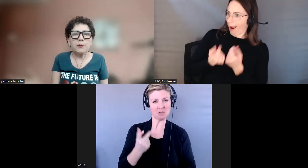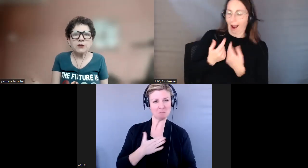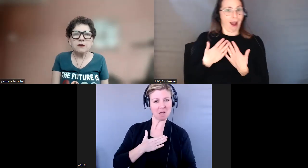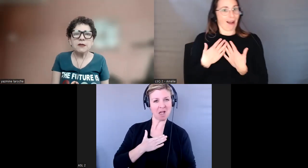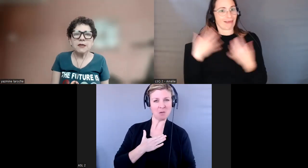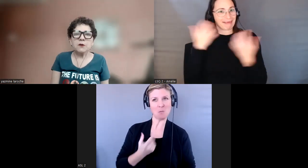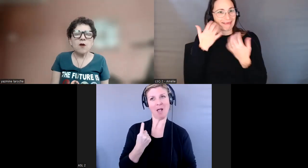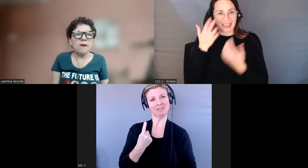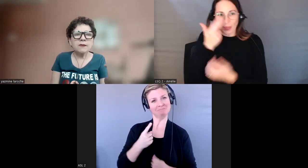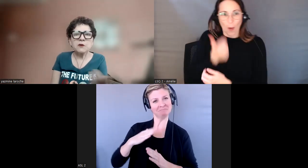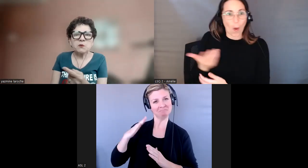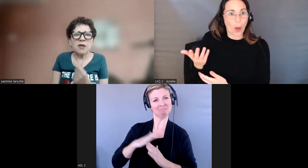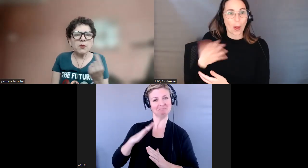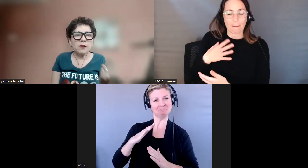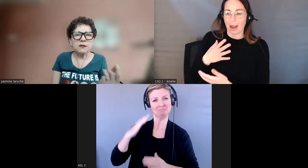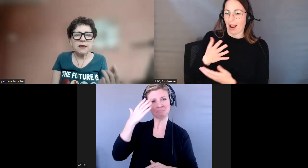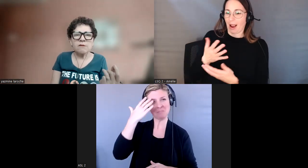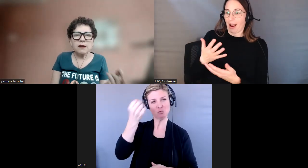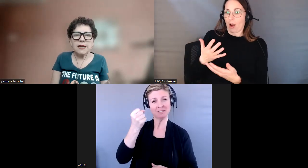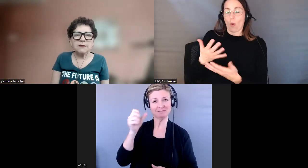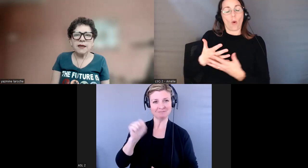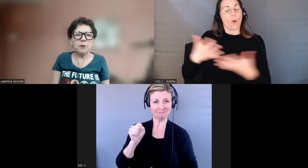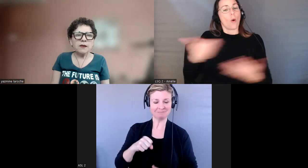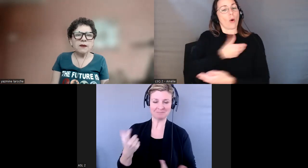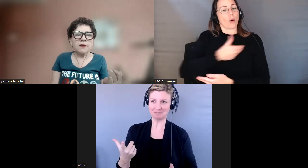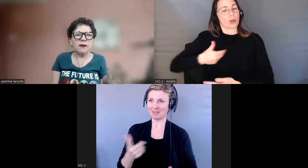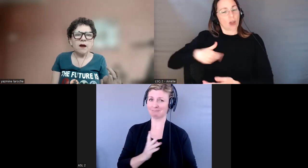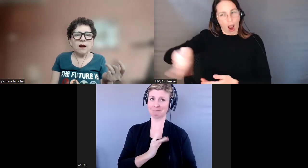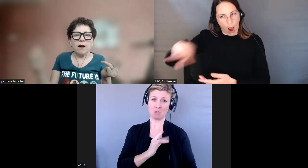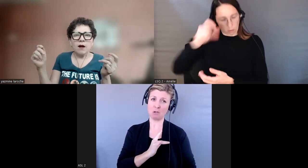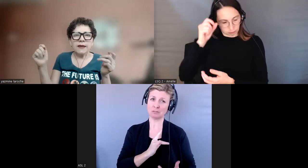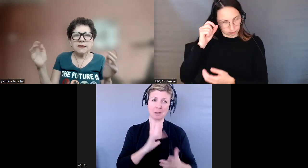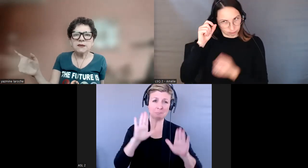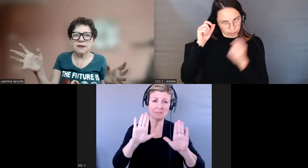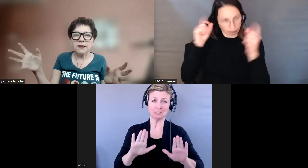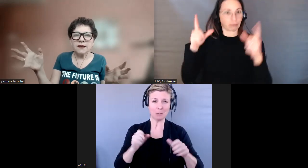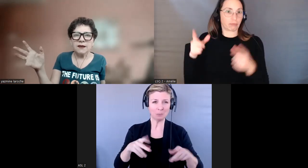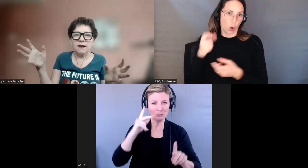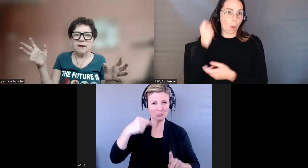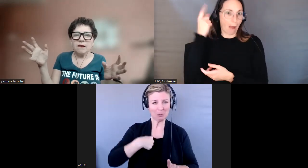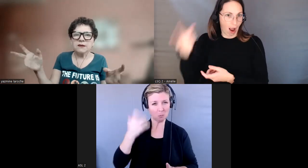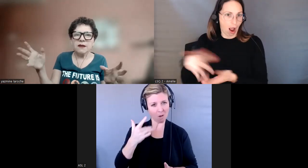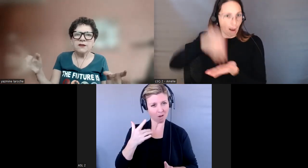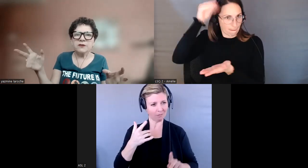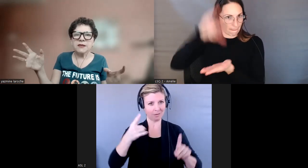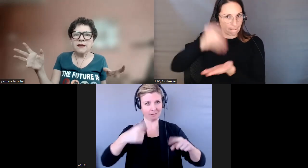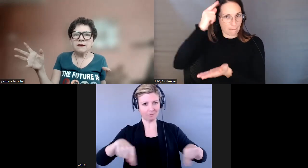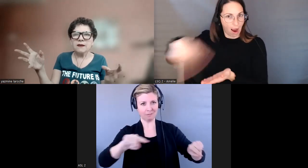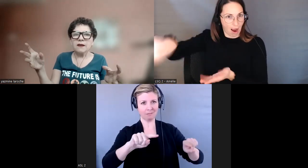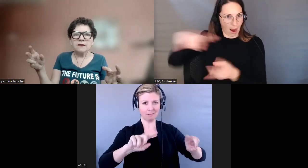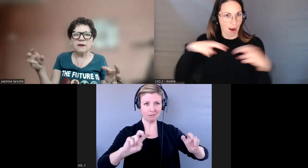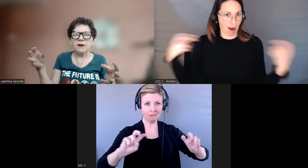opportunity though all those people sitting around that table instantly got to understand